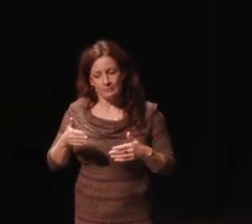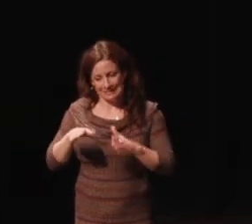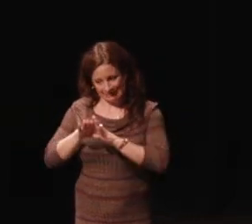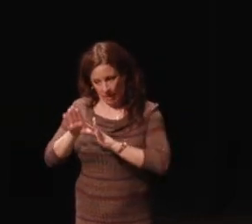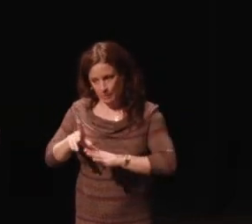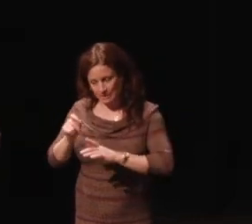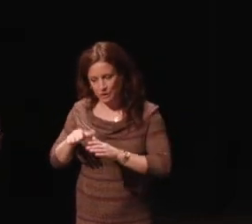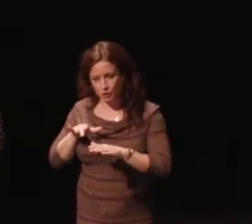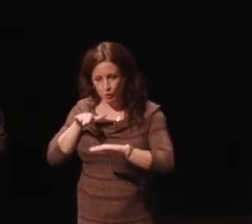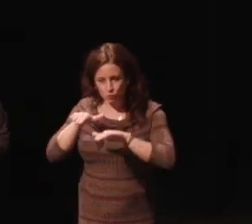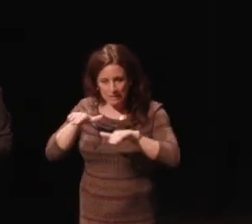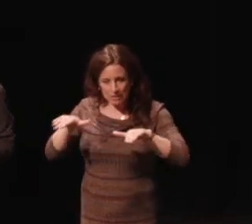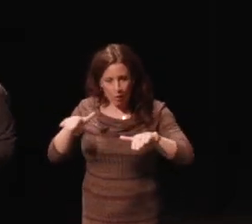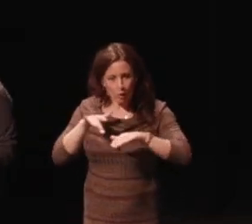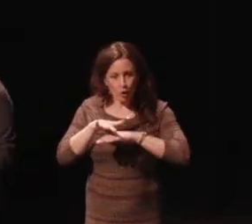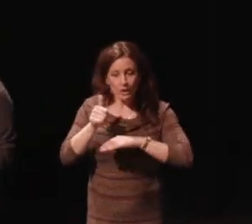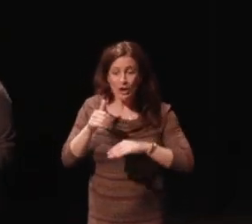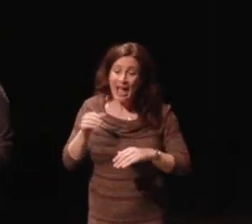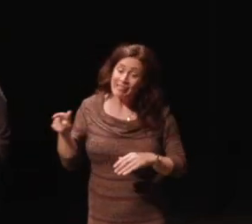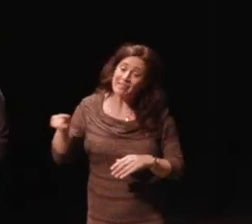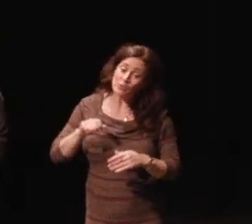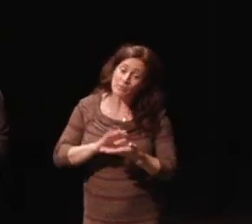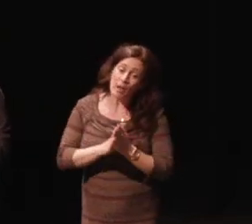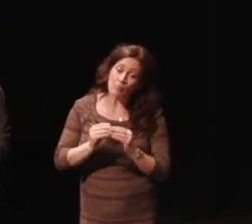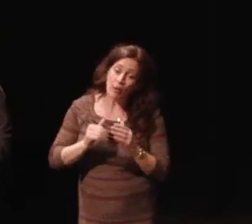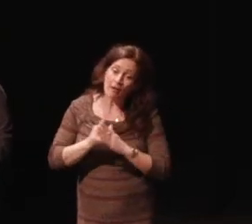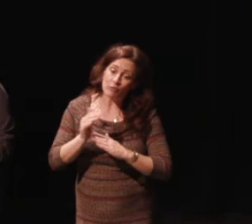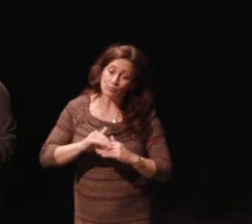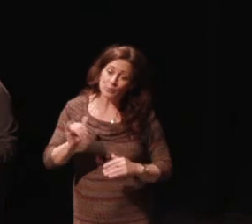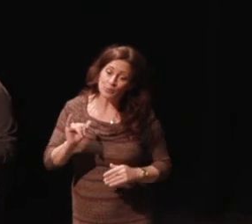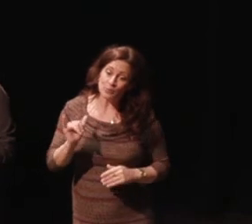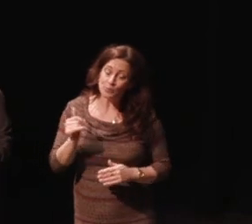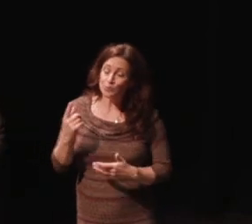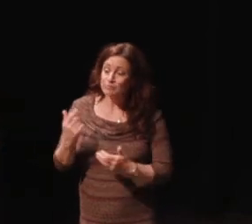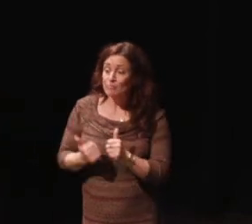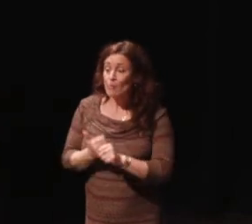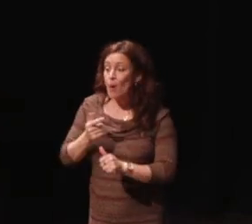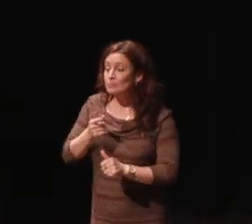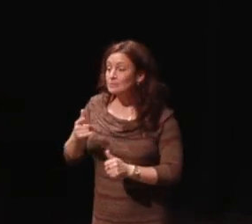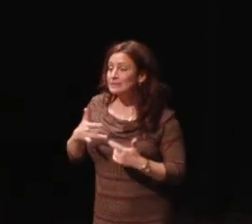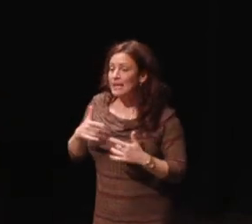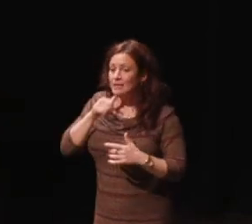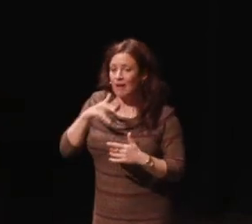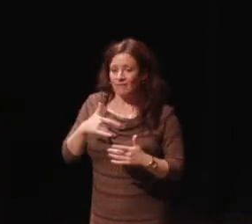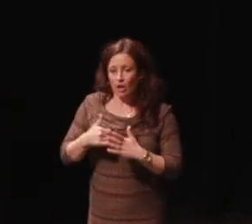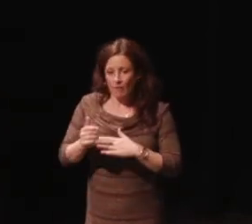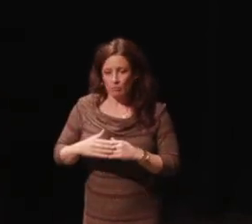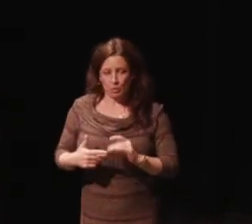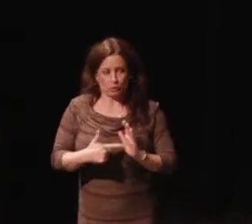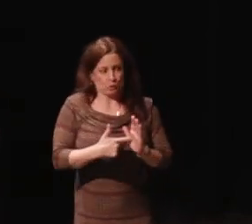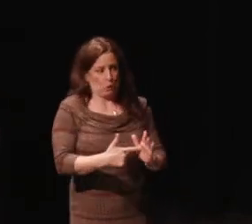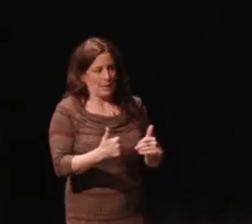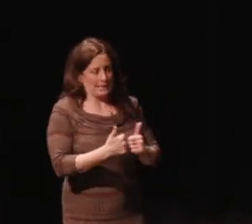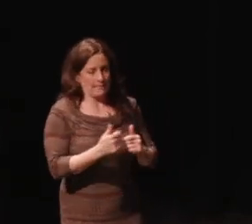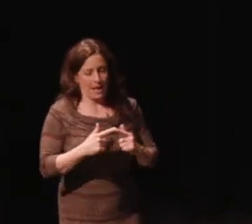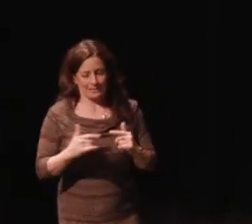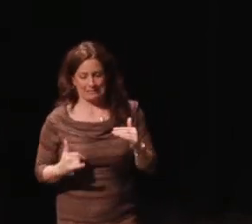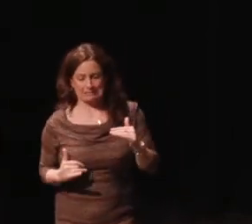and developers need to become more comfortable, most often developers don't feel like they're comfortable showing the game to anyone, until they get it to a certain point.